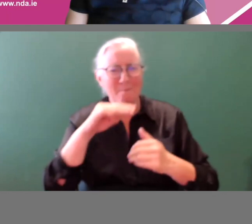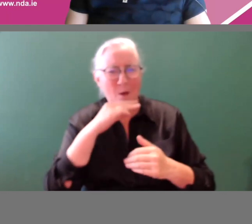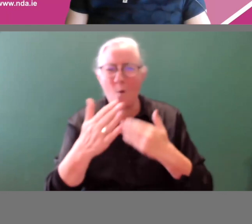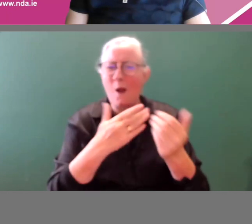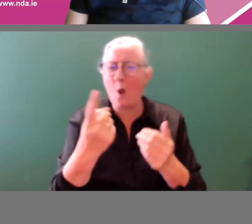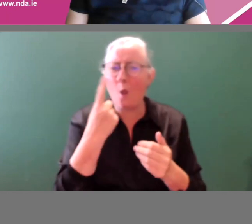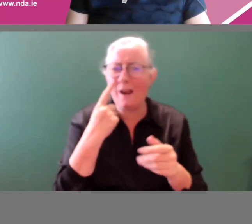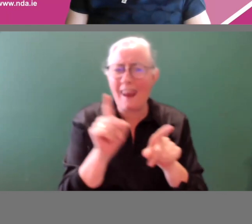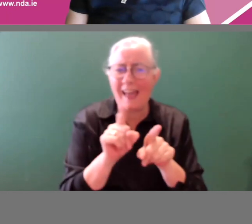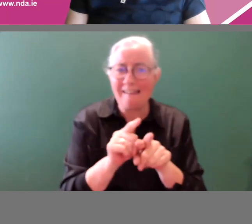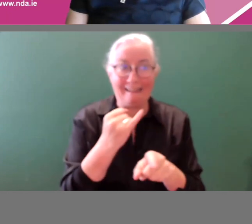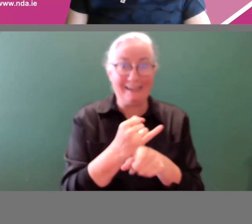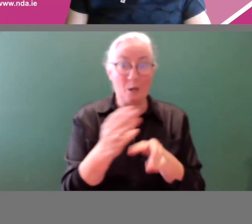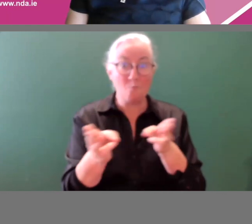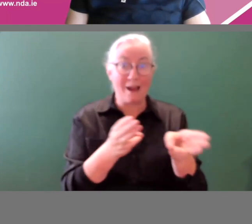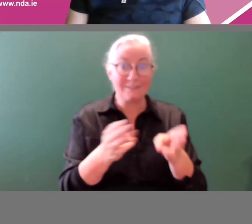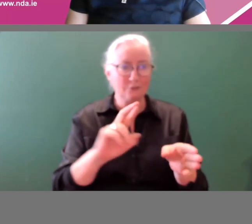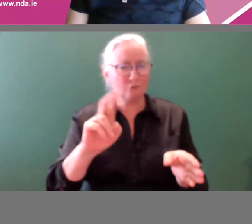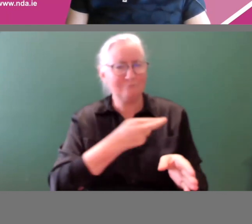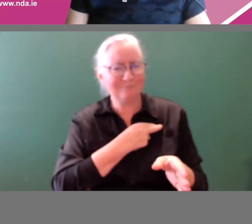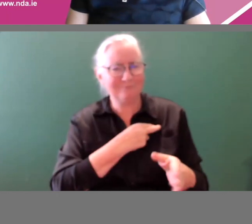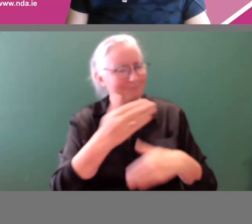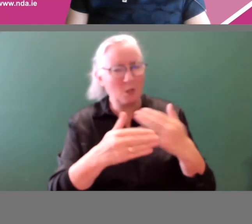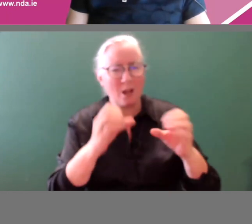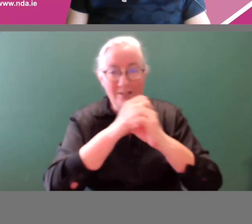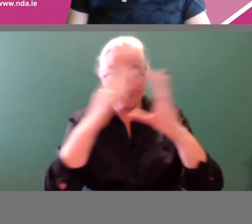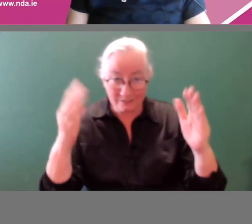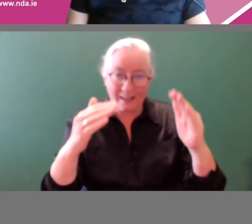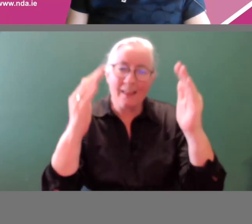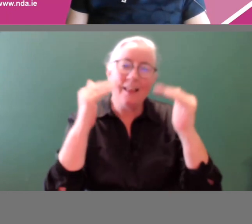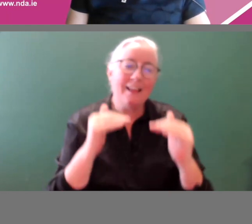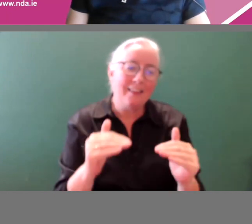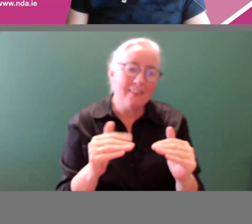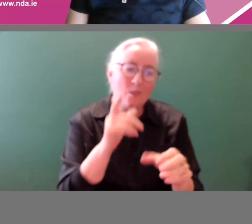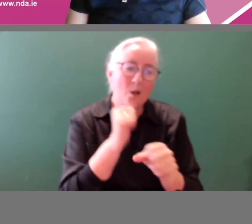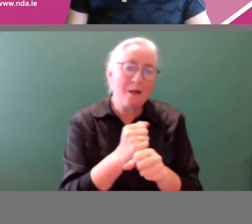practice. I am going to talk a little bit about Universal Design in relation to housing and this